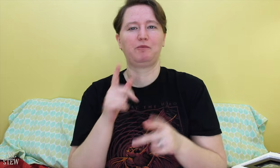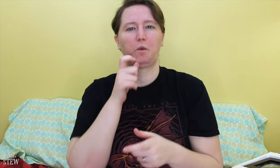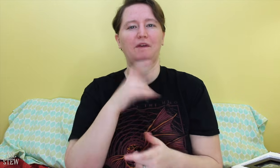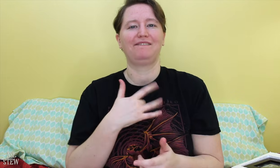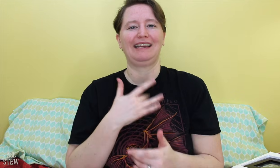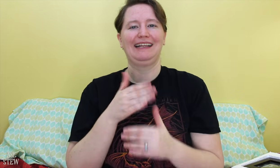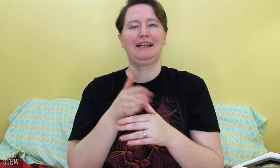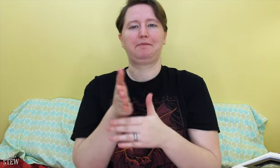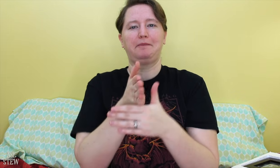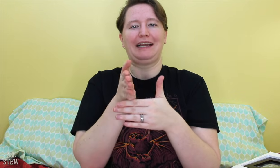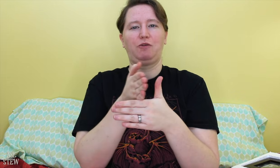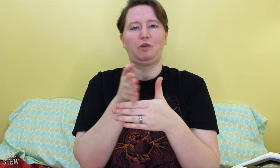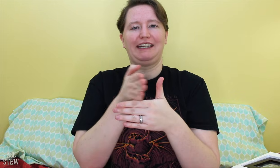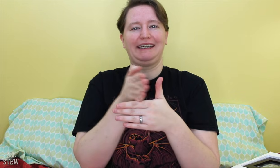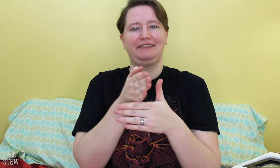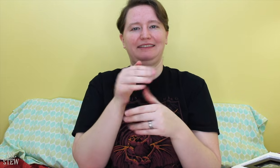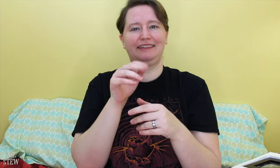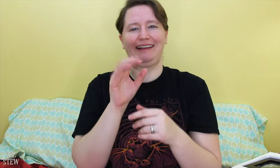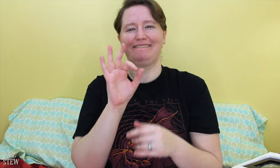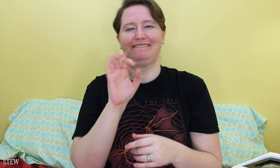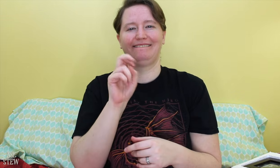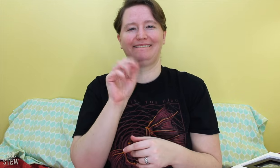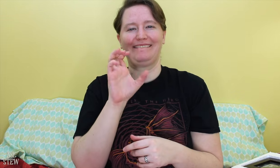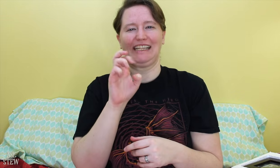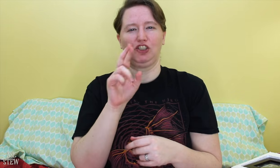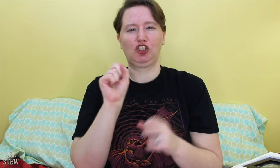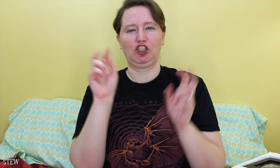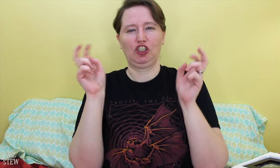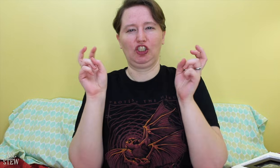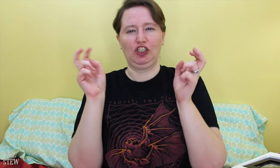Deaf cultural identity. They feel that they are somewhere inbetween.